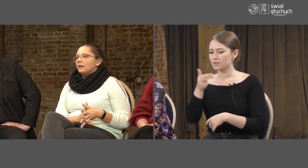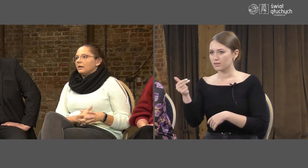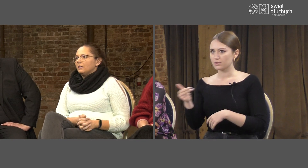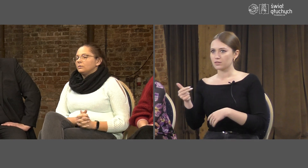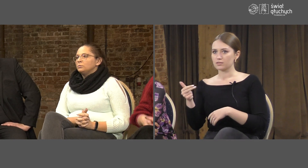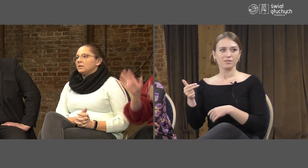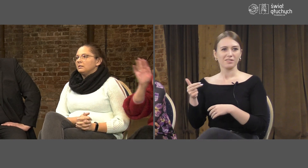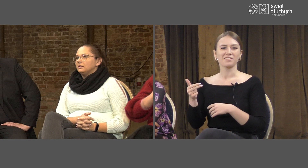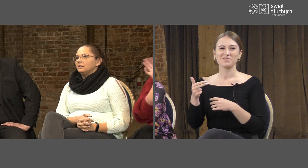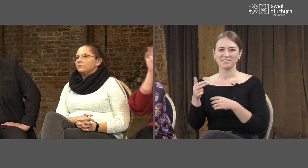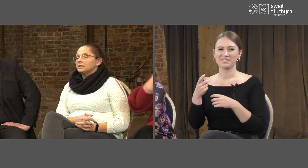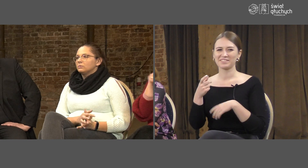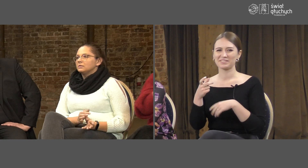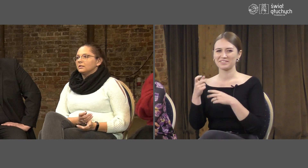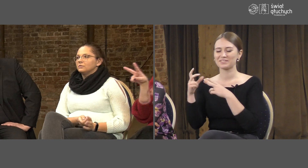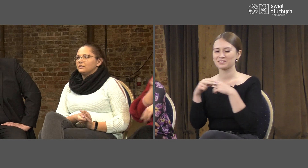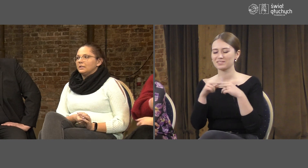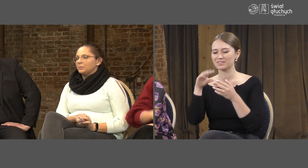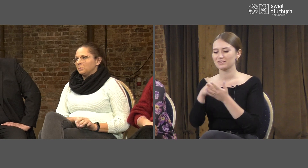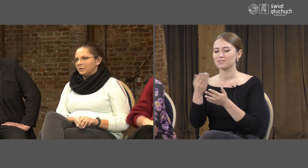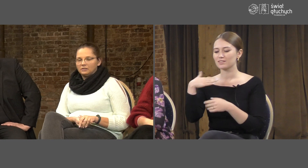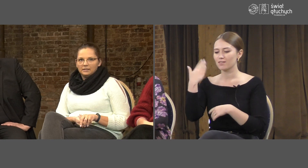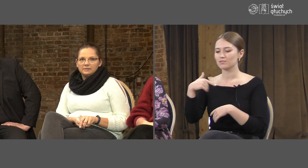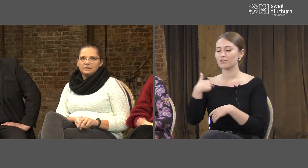My hearing impairment was diagnosed when I was 5 years old.